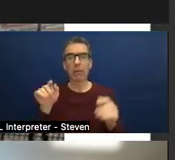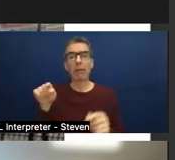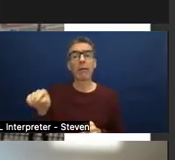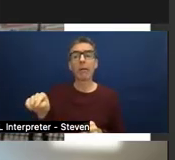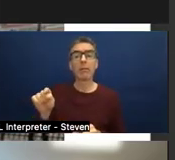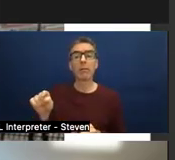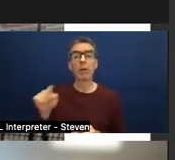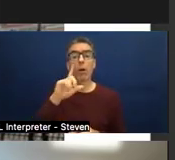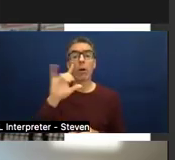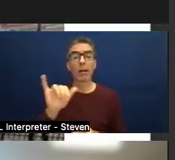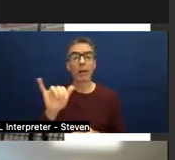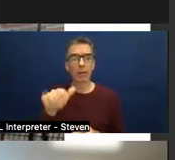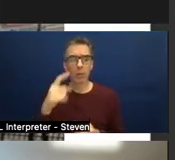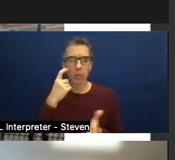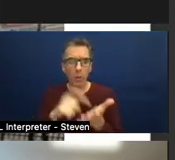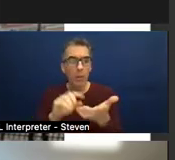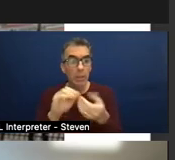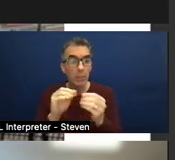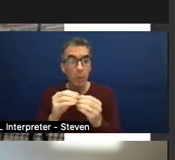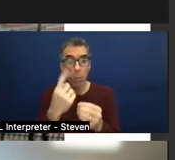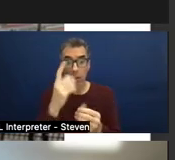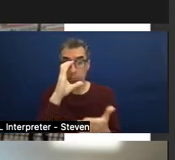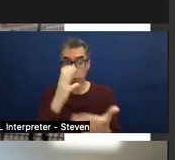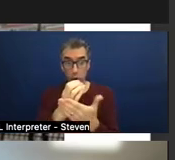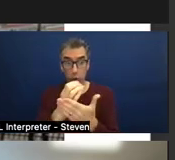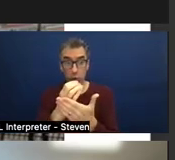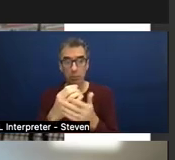in number one, which is at Federal Boulevard and 67th Avenue.